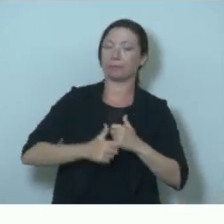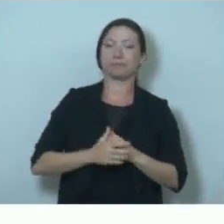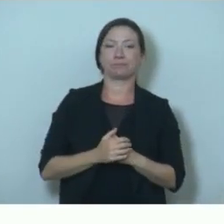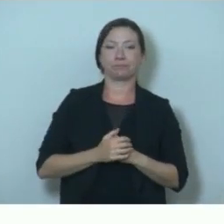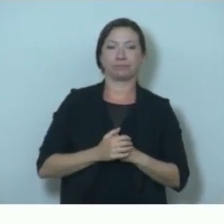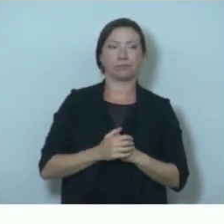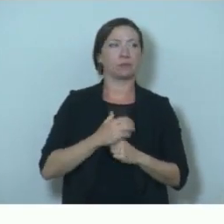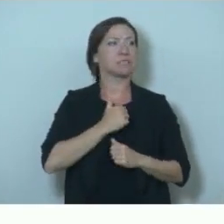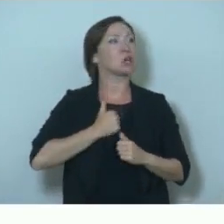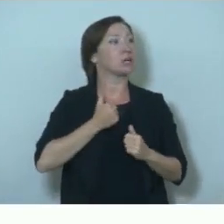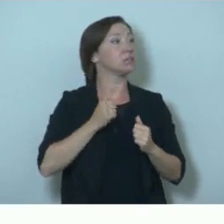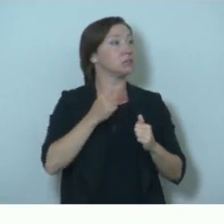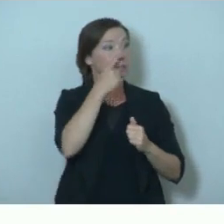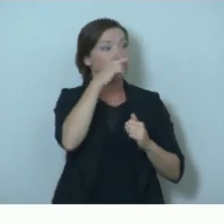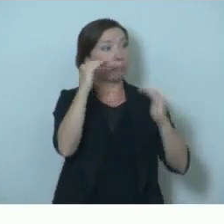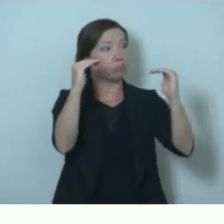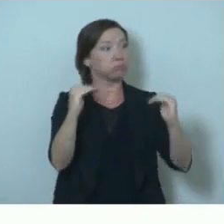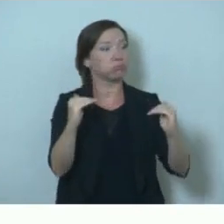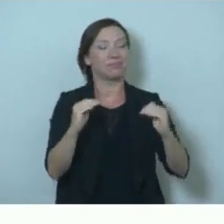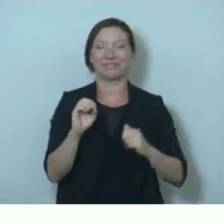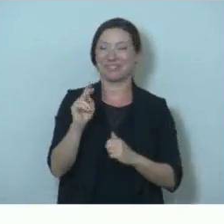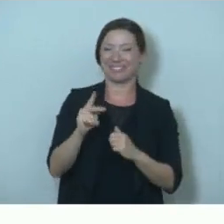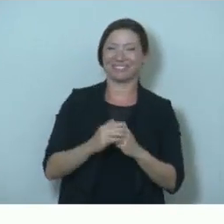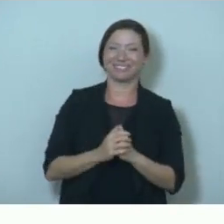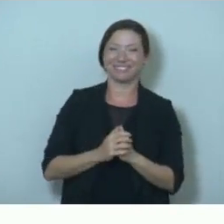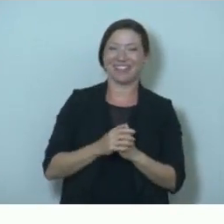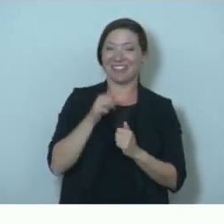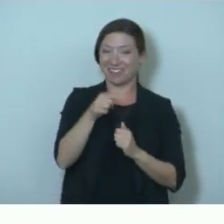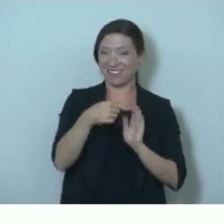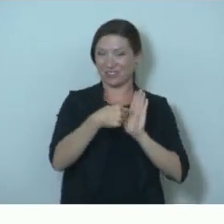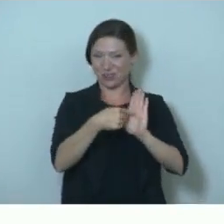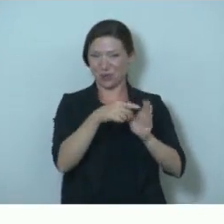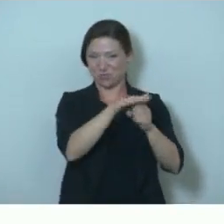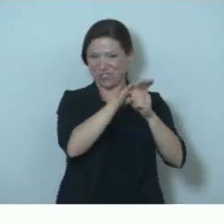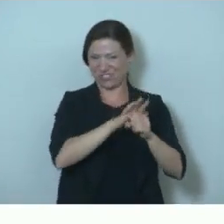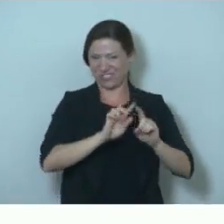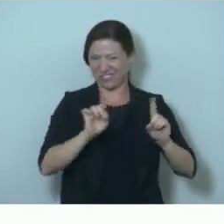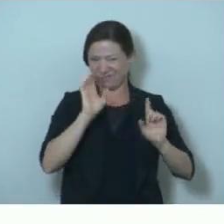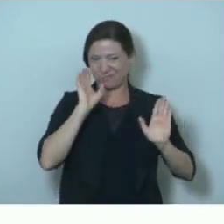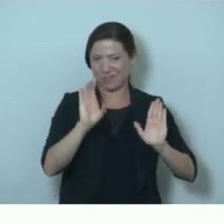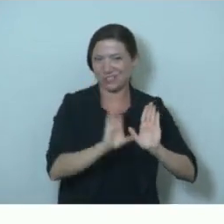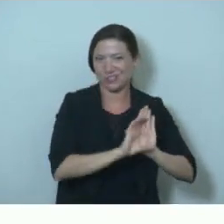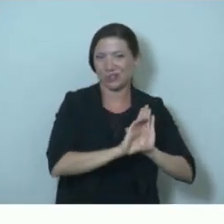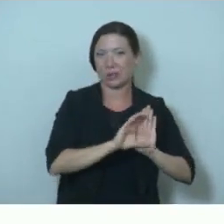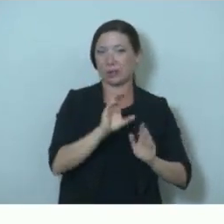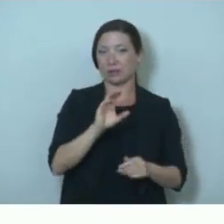AND YOU CAN SEE HERE, THAT SORRY, GO TO THE NEXT SLIDE. THANKS. THE SAME GRAPH.